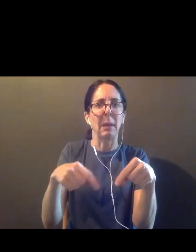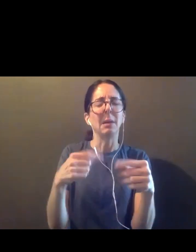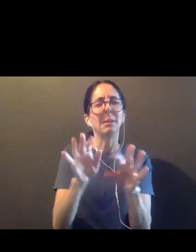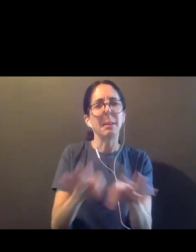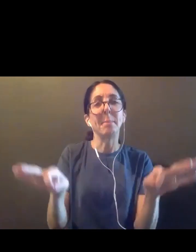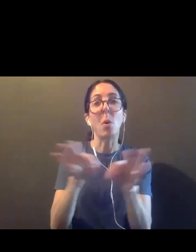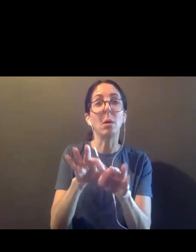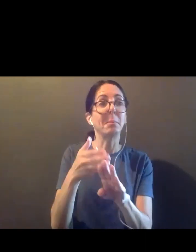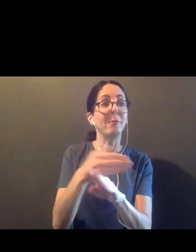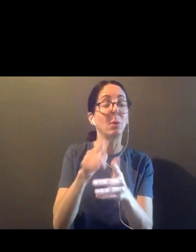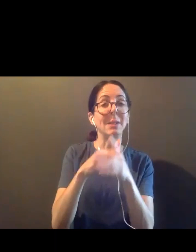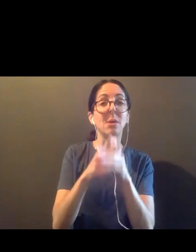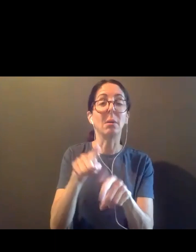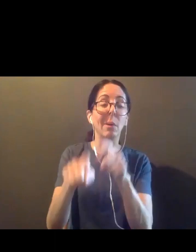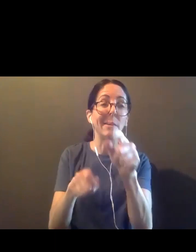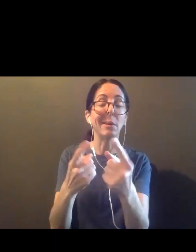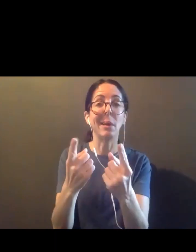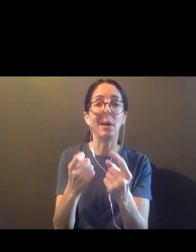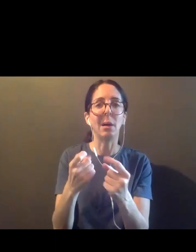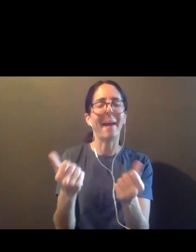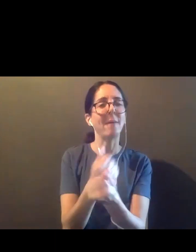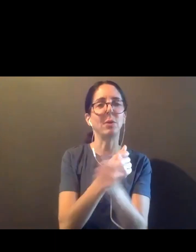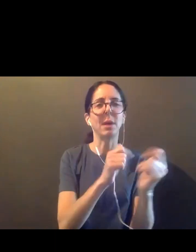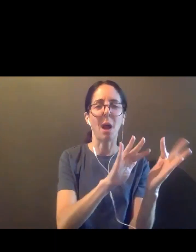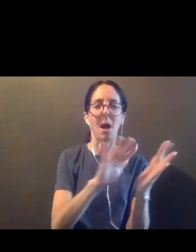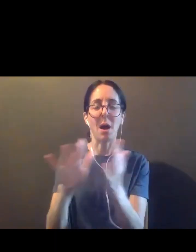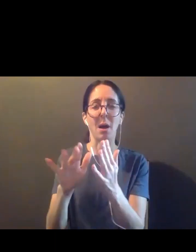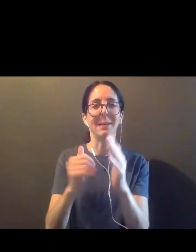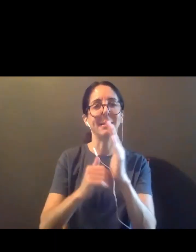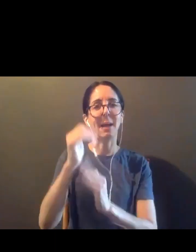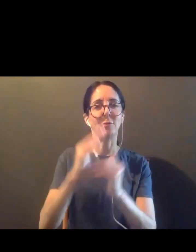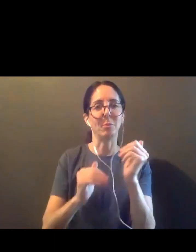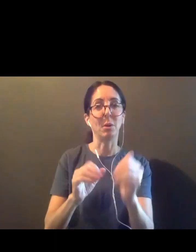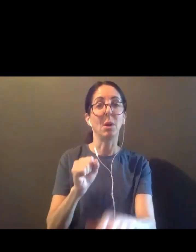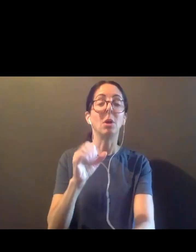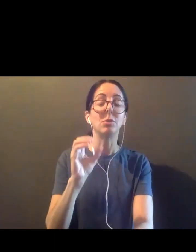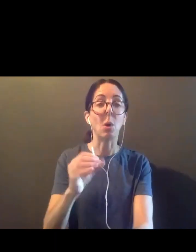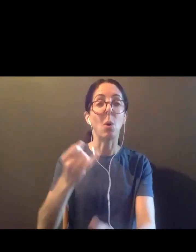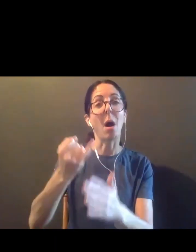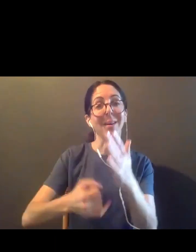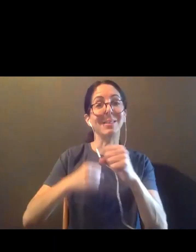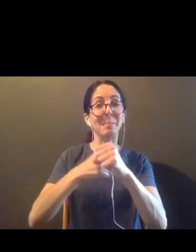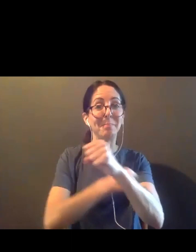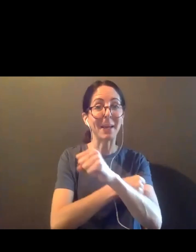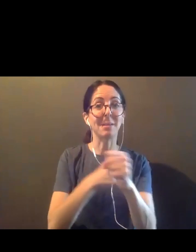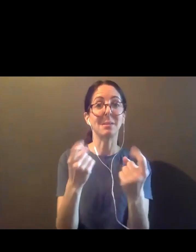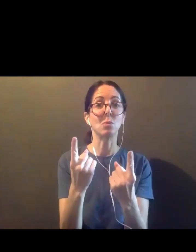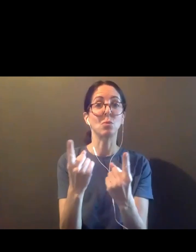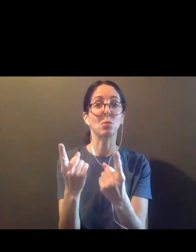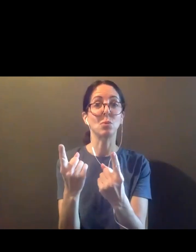So we have the opportunity to ensure every voice was heard through arts-based data collection